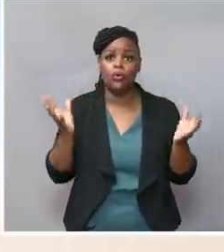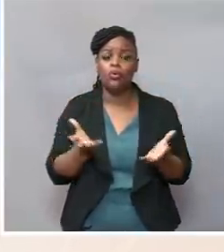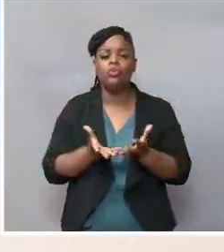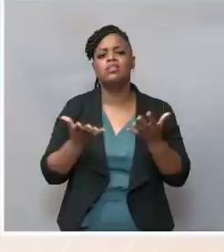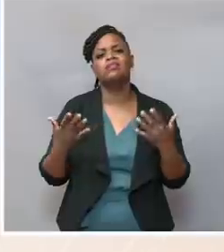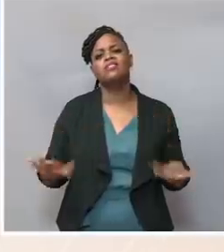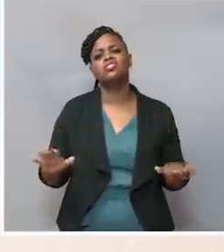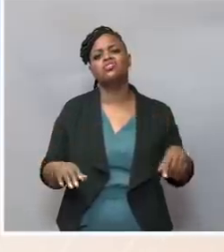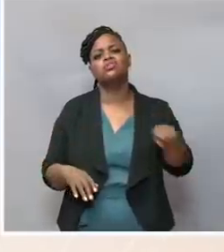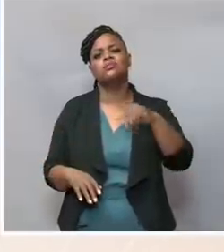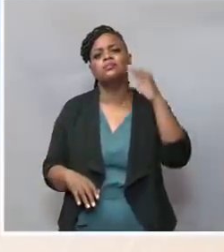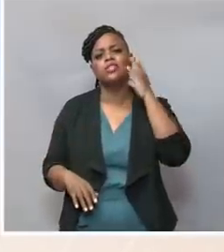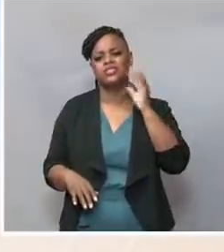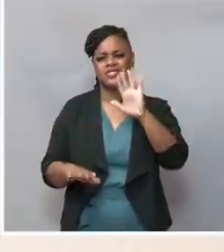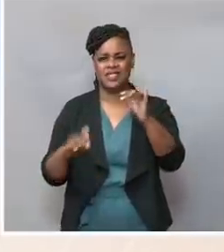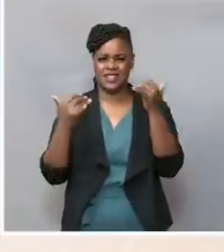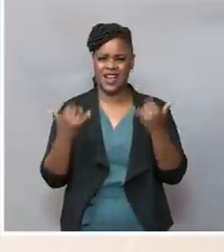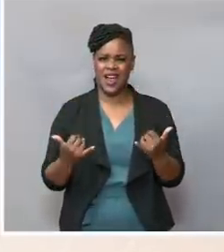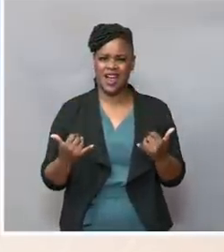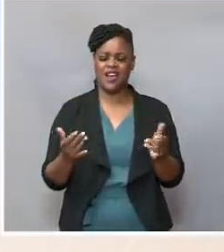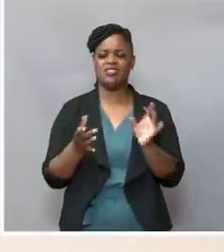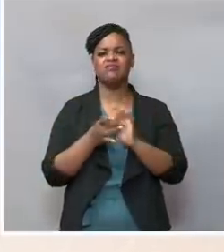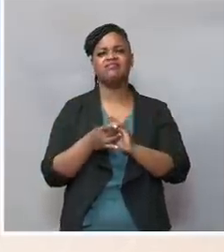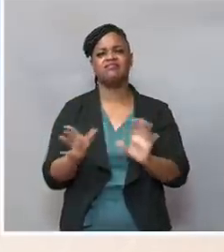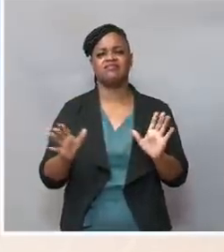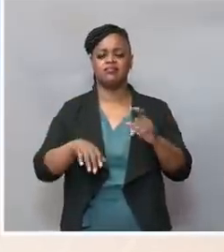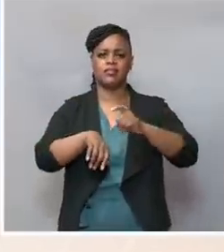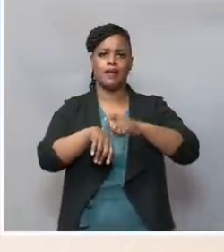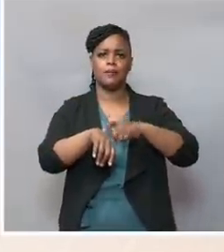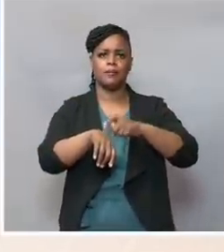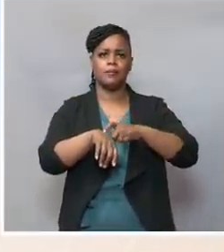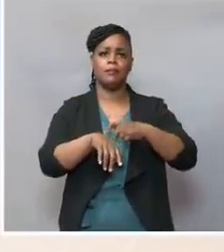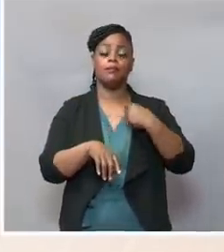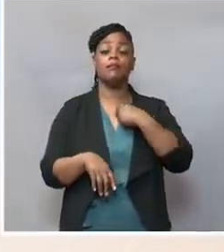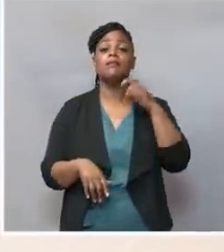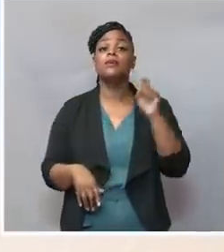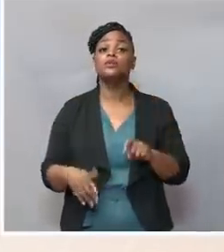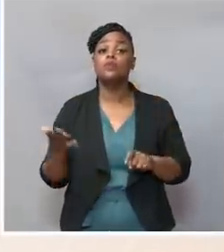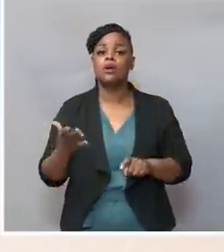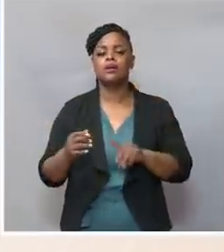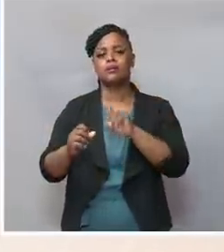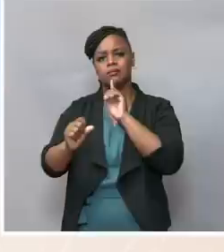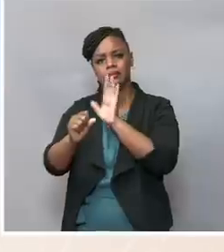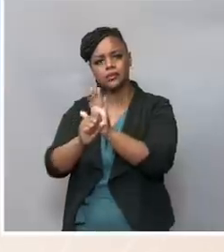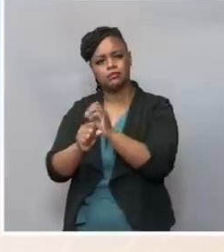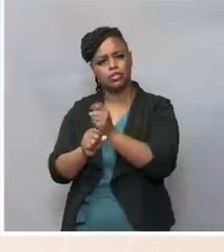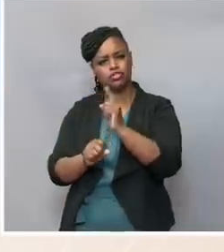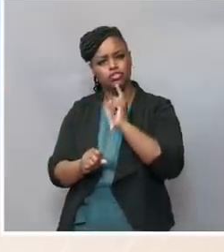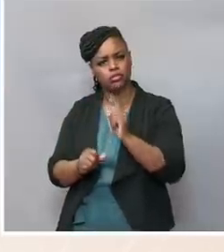and commit ourselves to real progress. To do that, we must start by recognizing the history